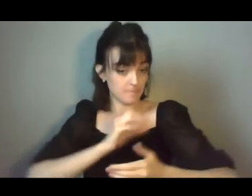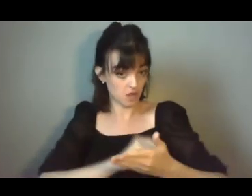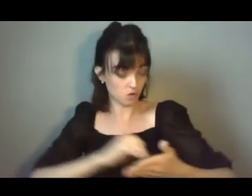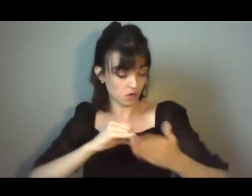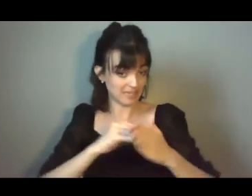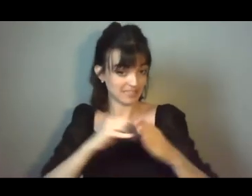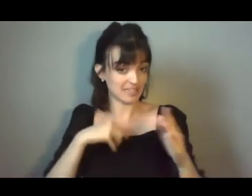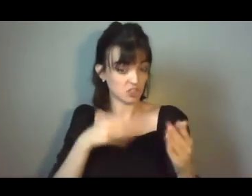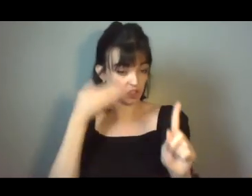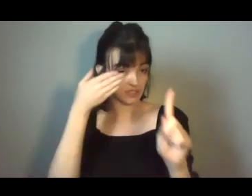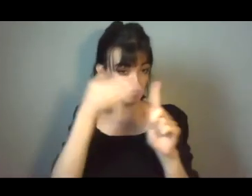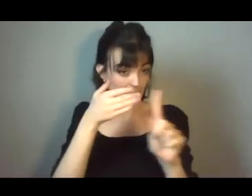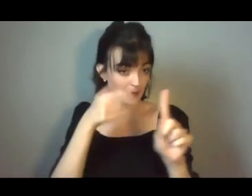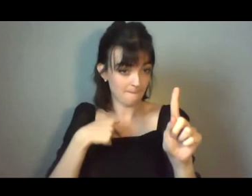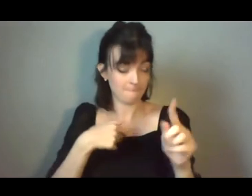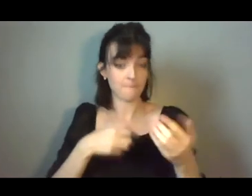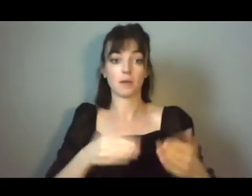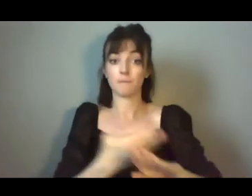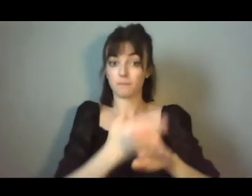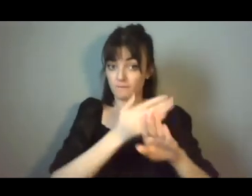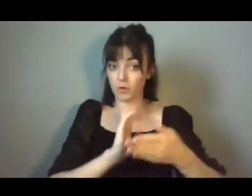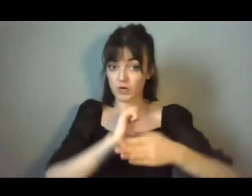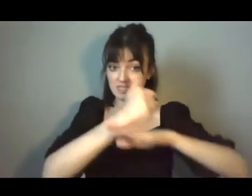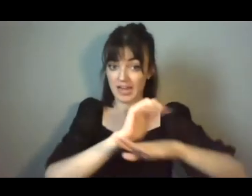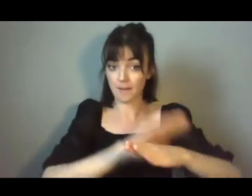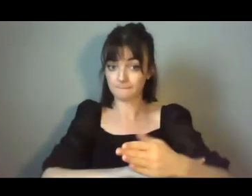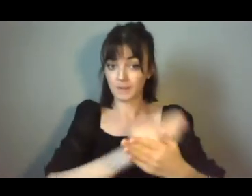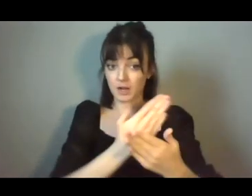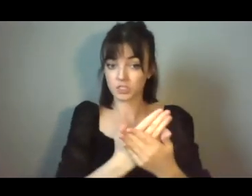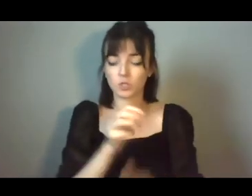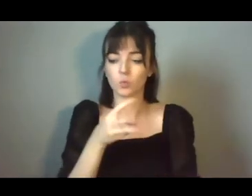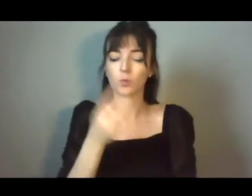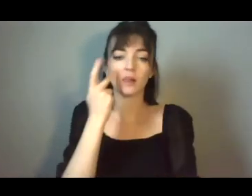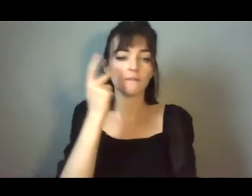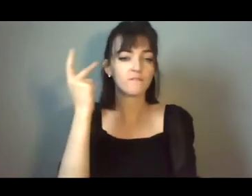run up to the commencement of the legislation is again reviewing our own processes around who can